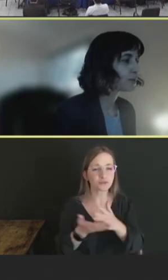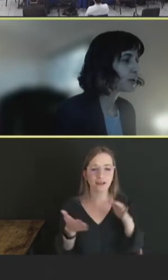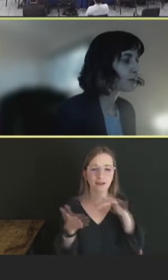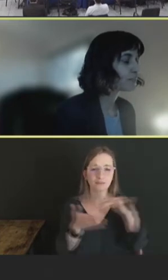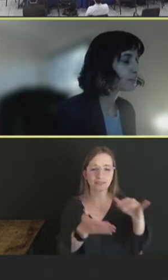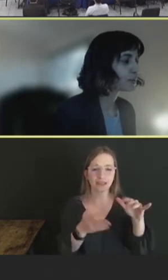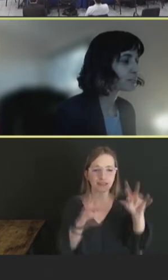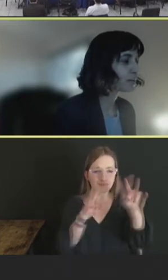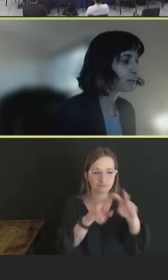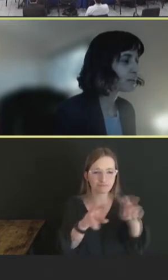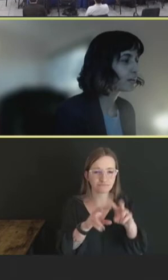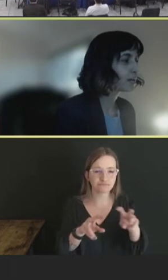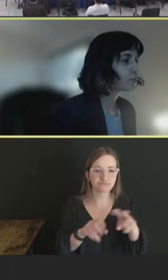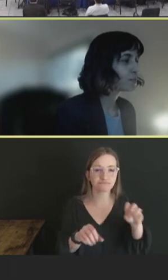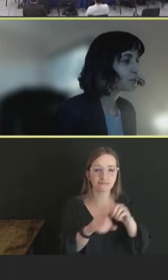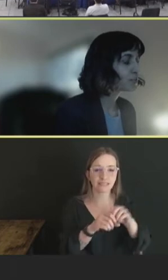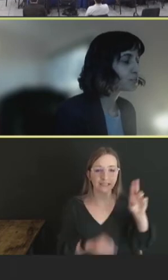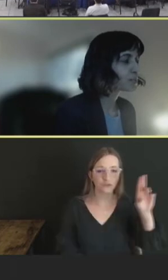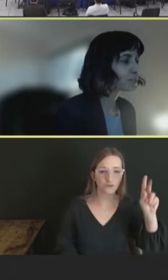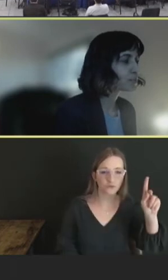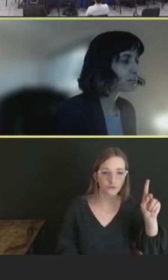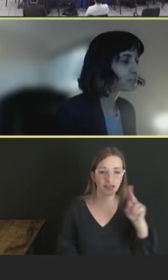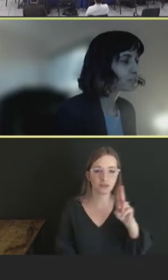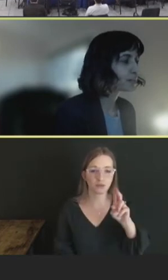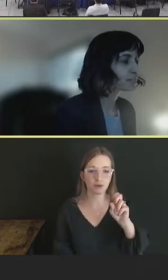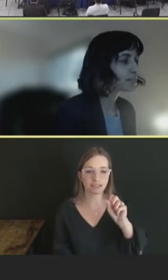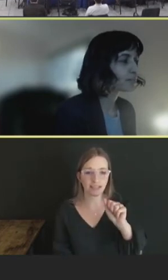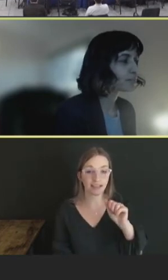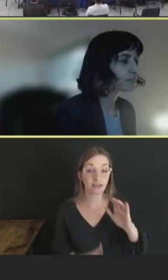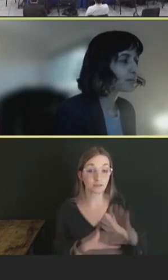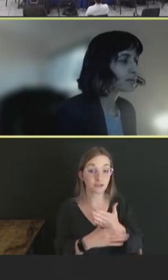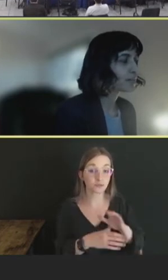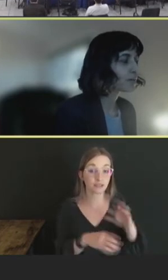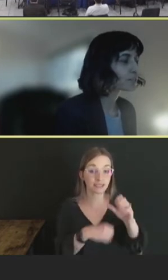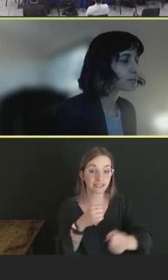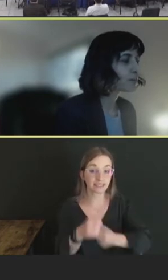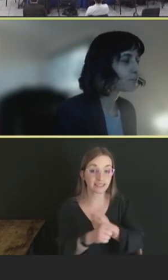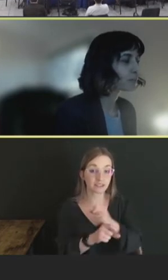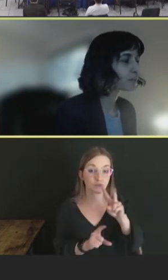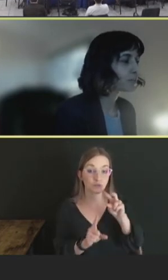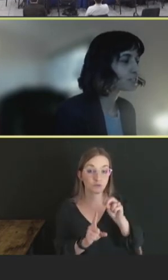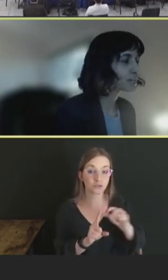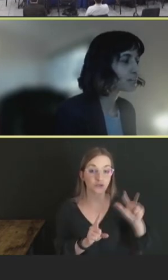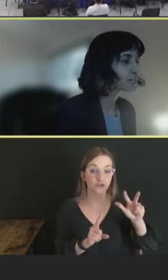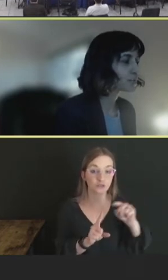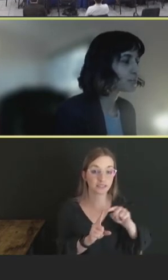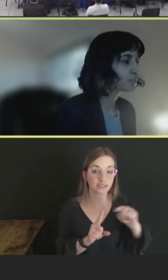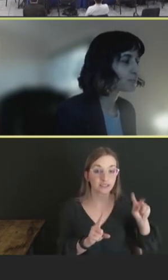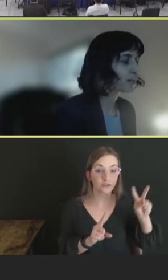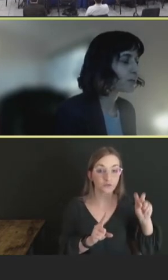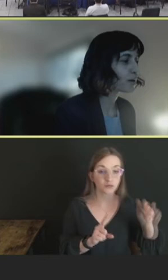the U.K. and the USA between 2003 and 2007. There also have been large studies which have evaluated